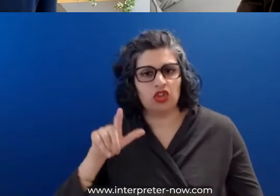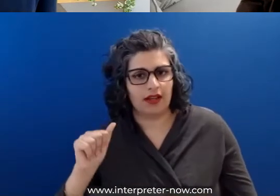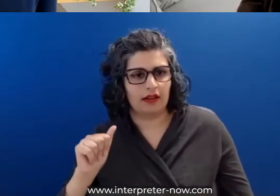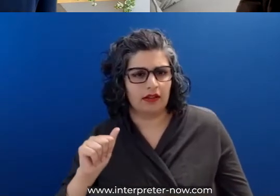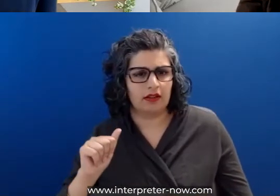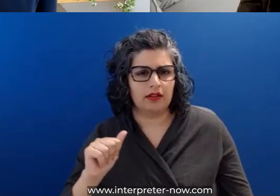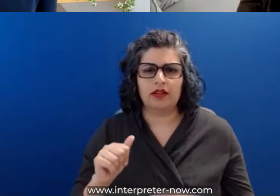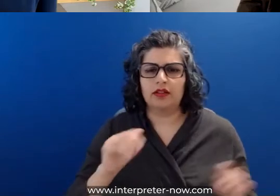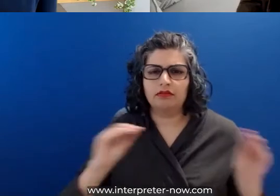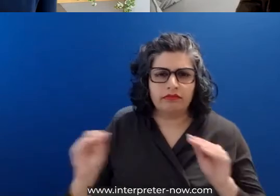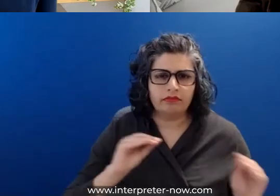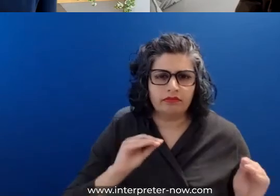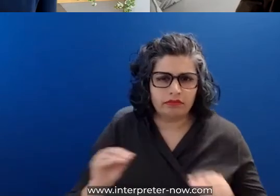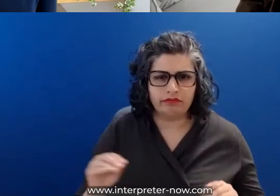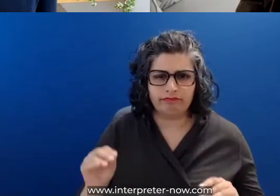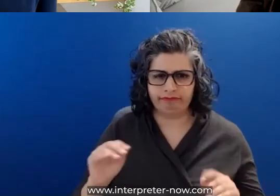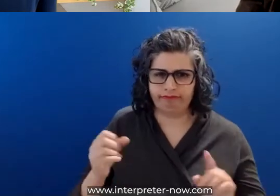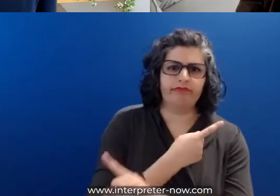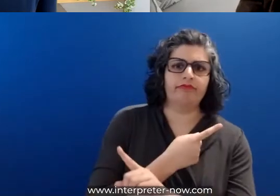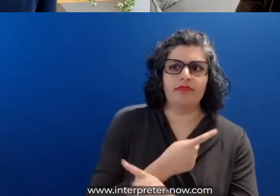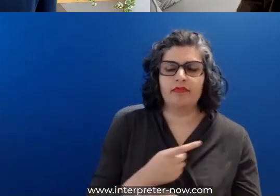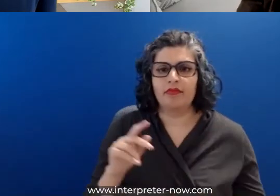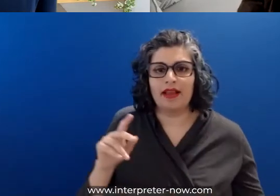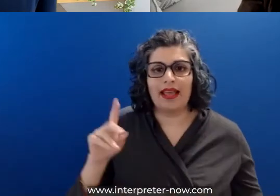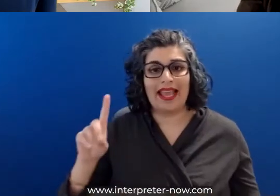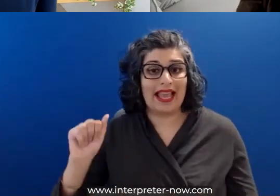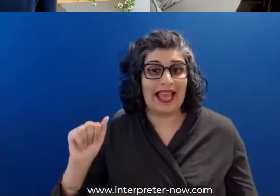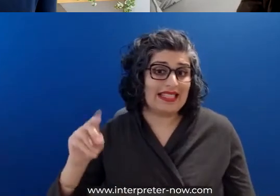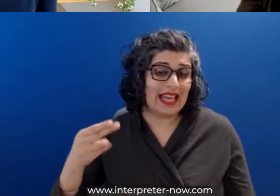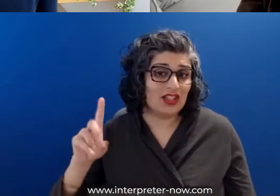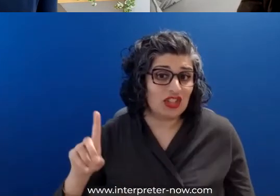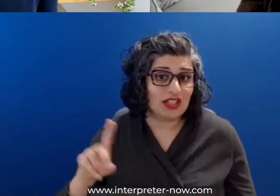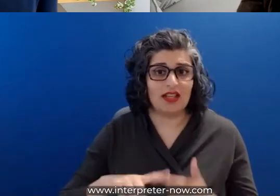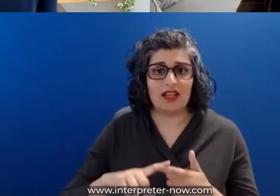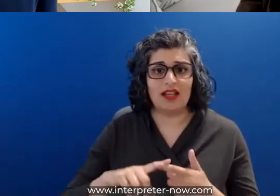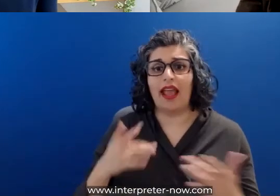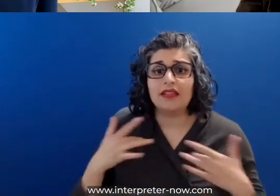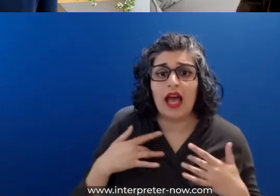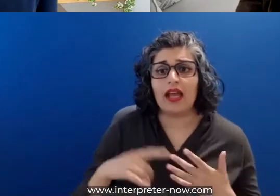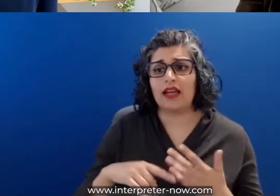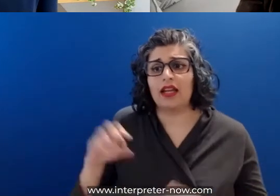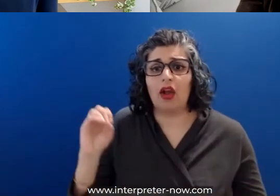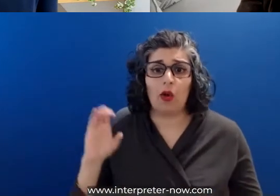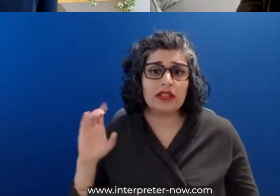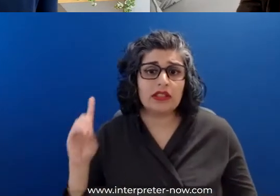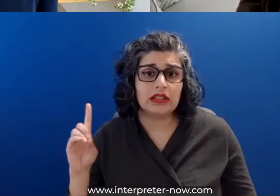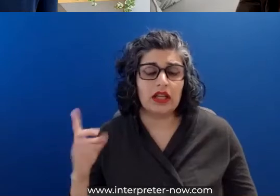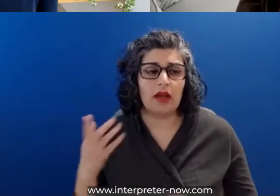ADHD, or anxiety, or obsessive compulsive disorder, who might be mumbling or humming